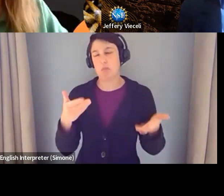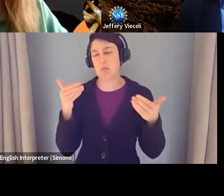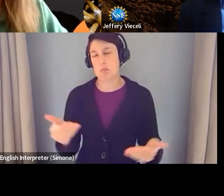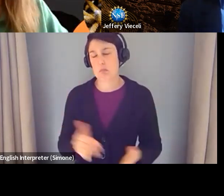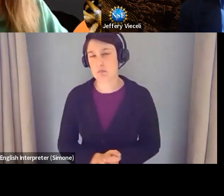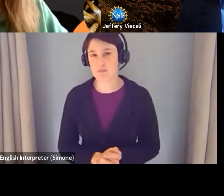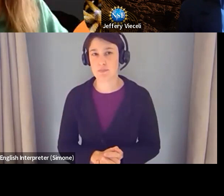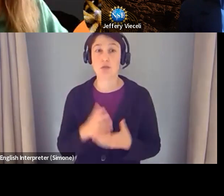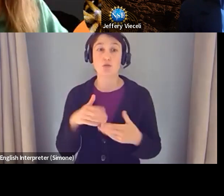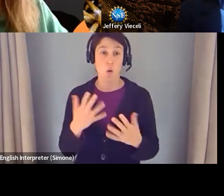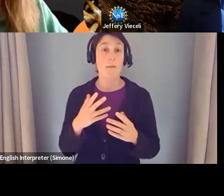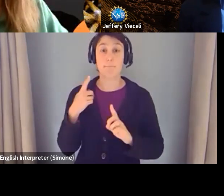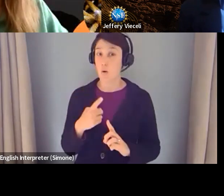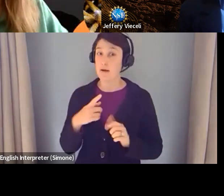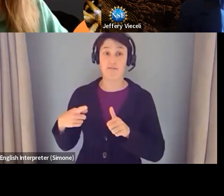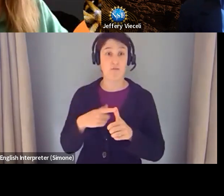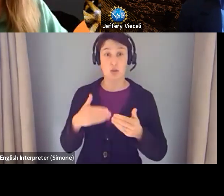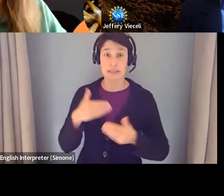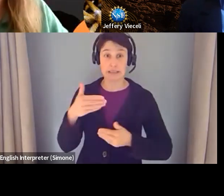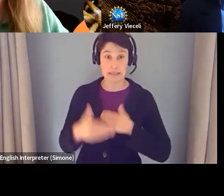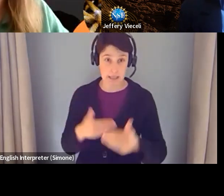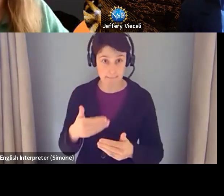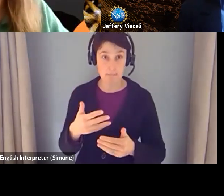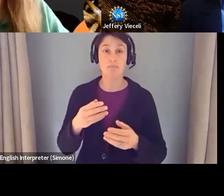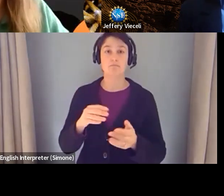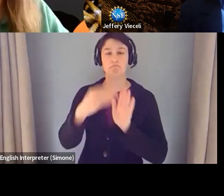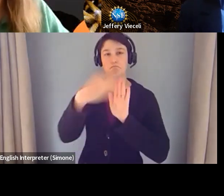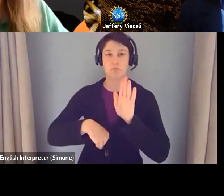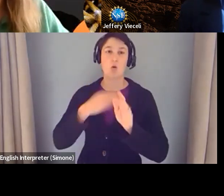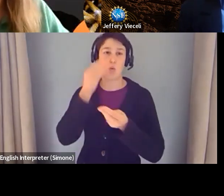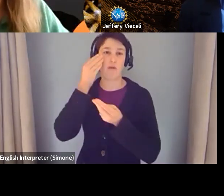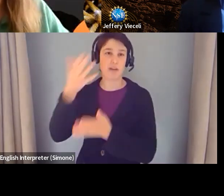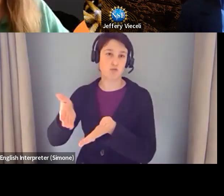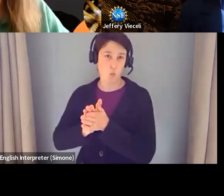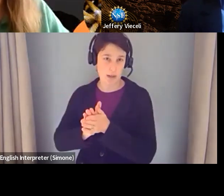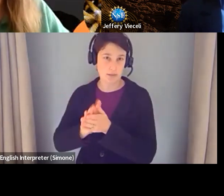So the first step would be to do the notification request, and then reach out to your program officer.